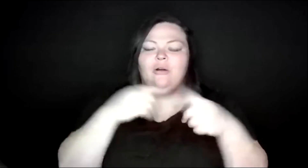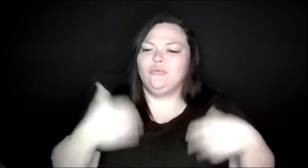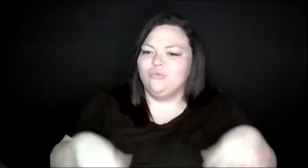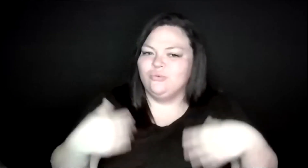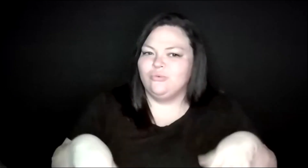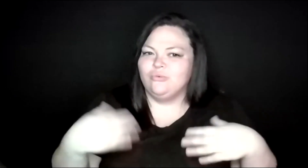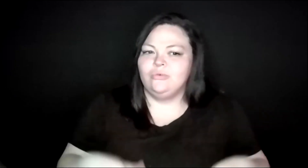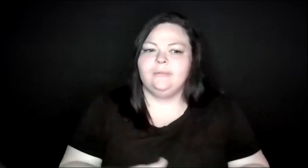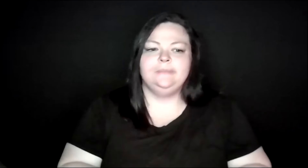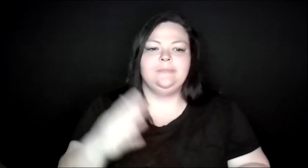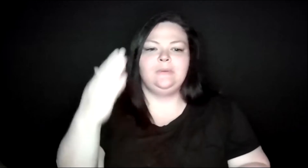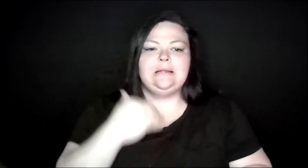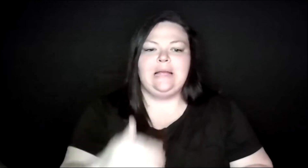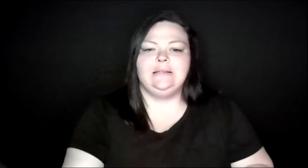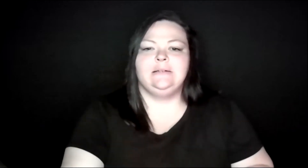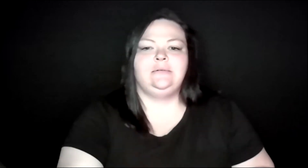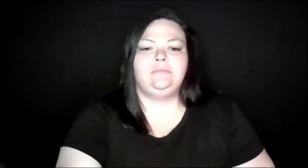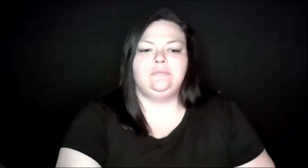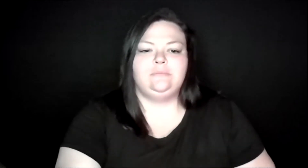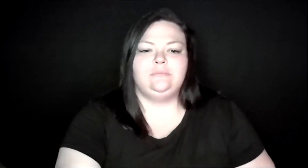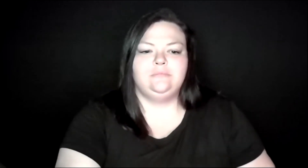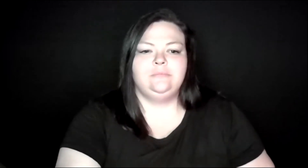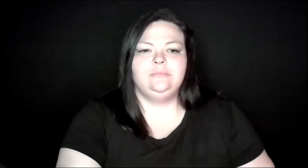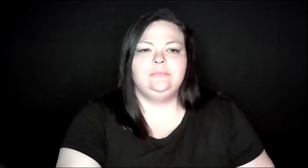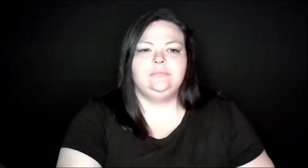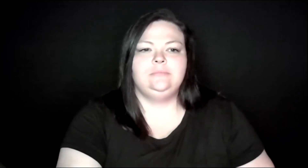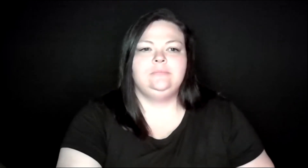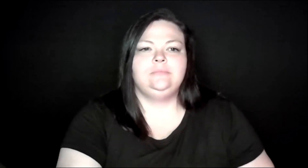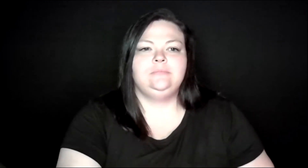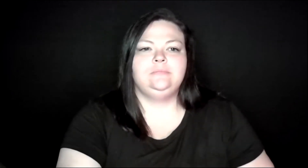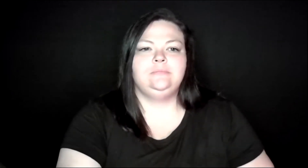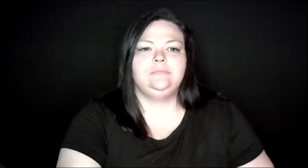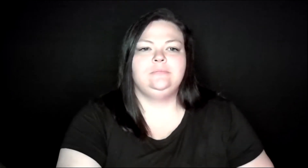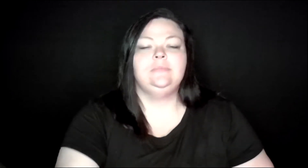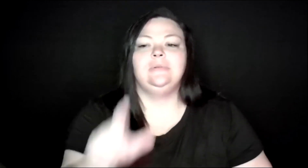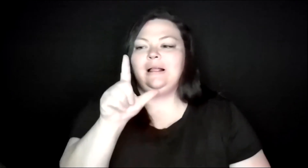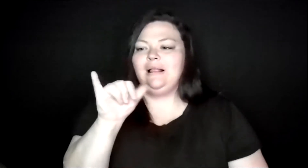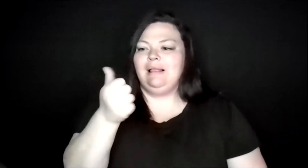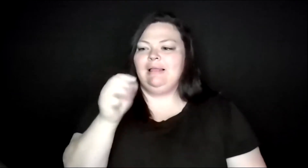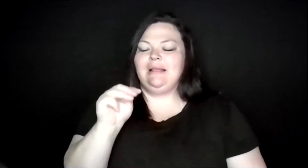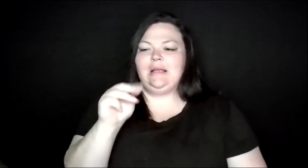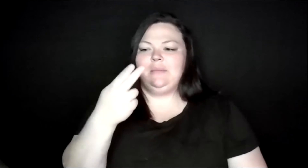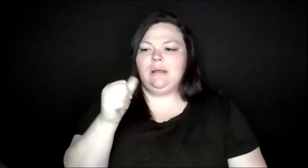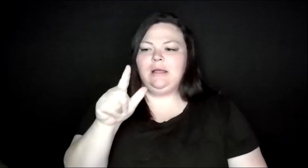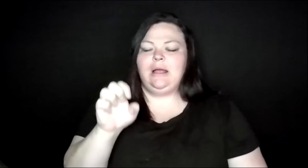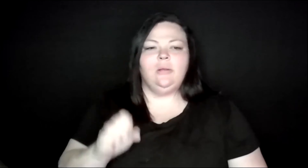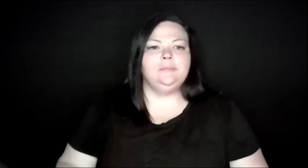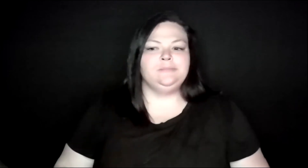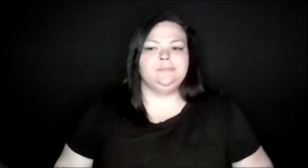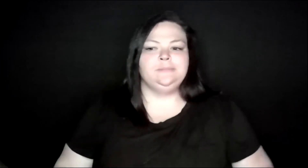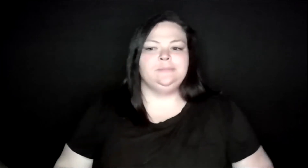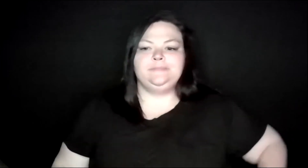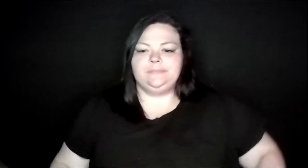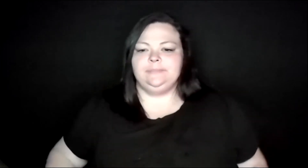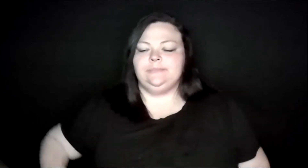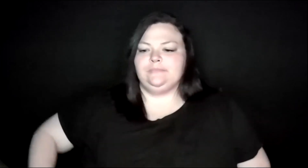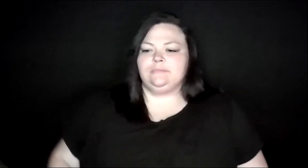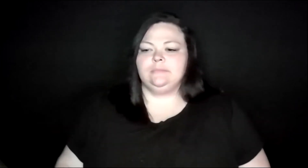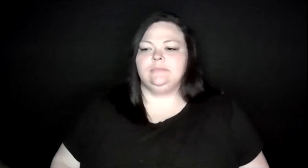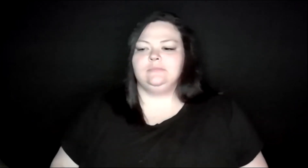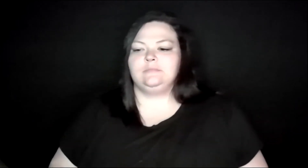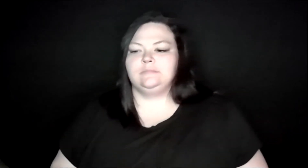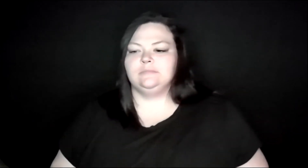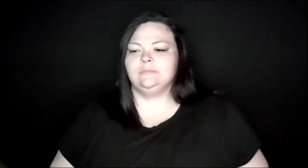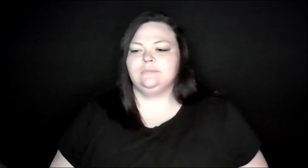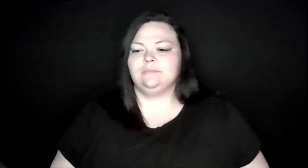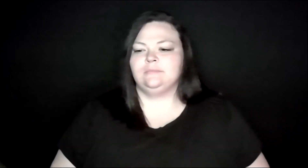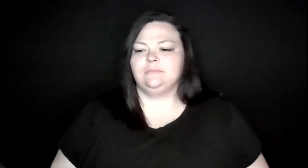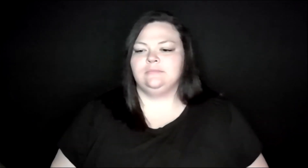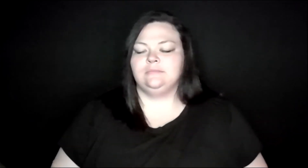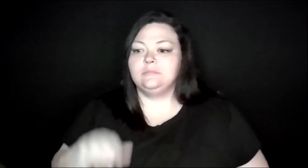Our next poet is Liam Hale.